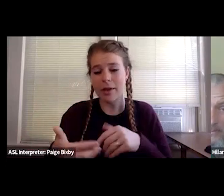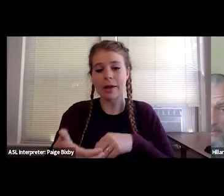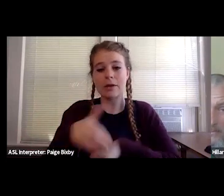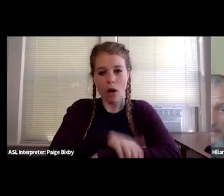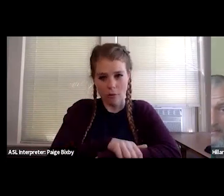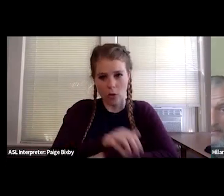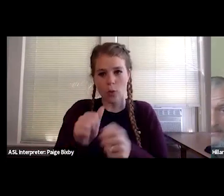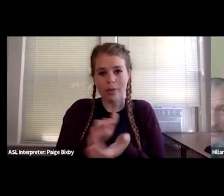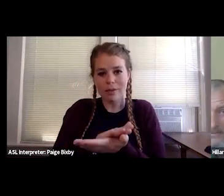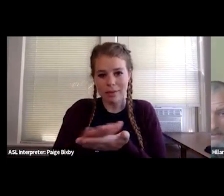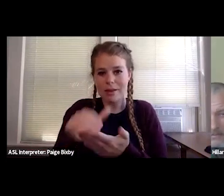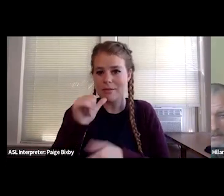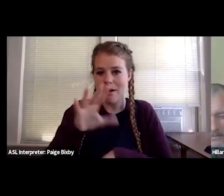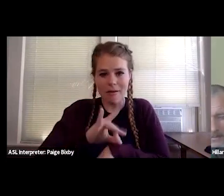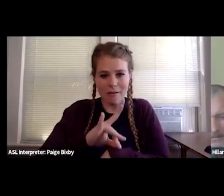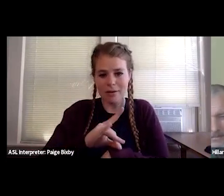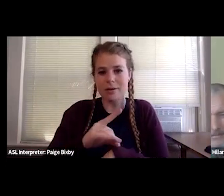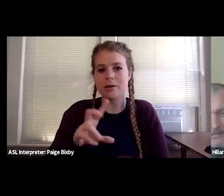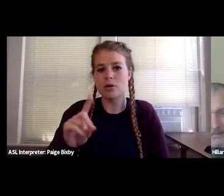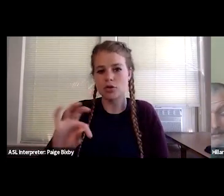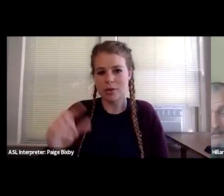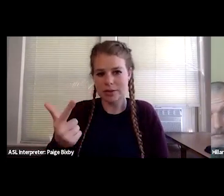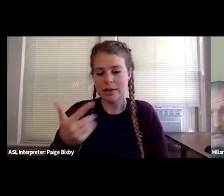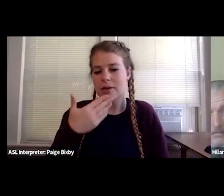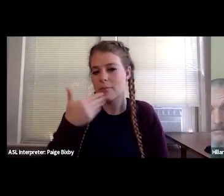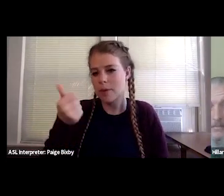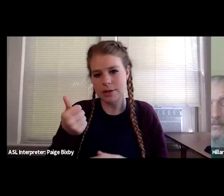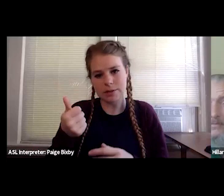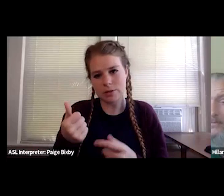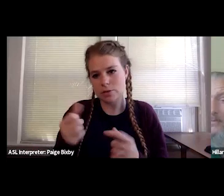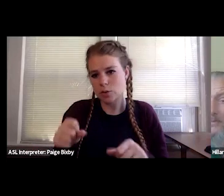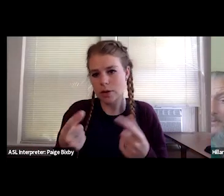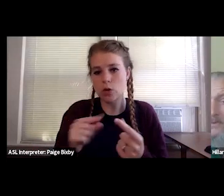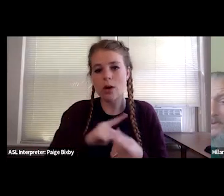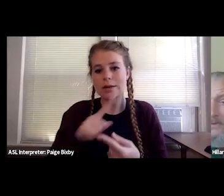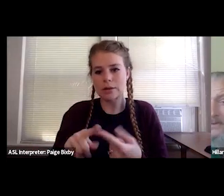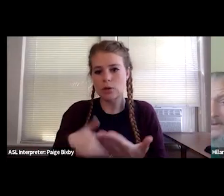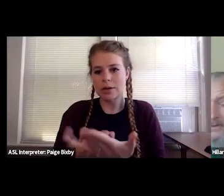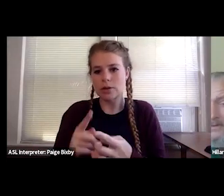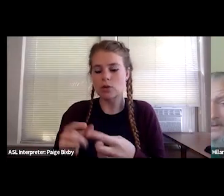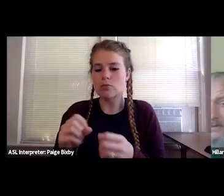that's the best way to go to start off until you get the person to a more, you know, established wound care clinic, if that's what you have